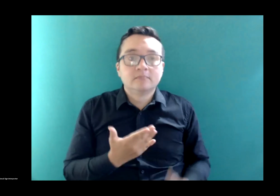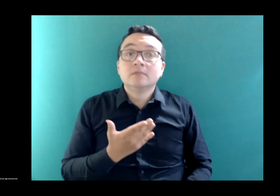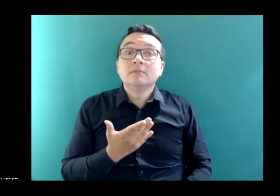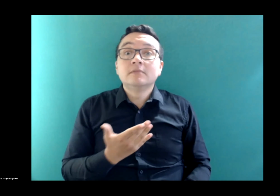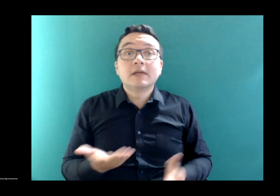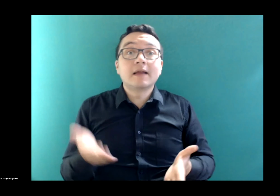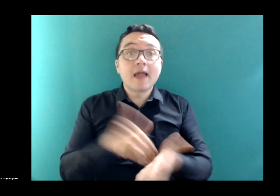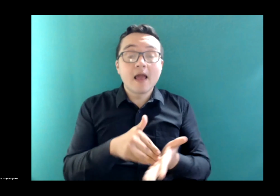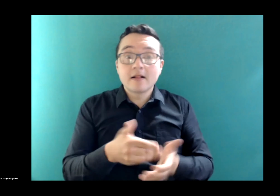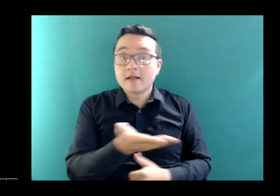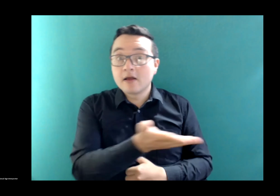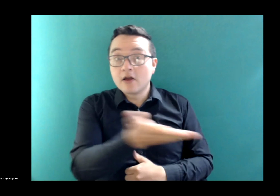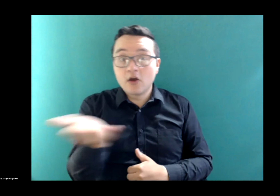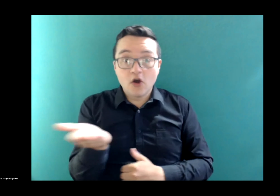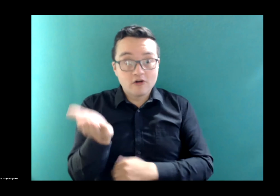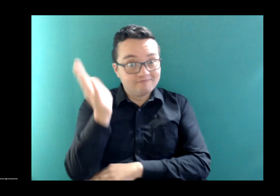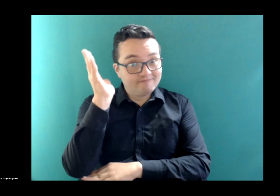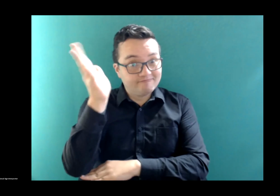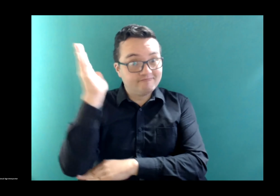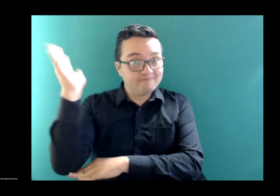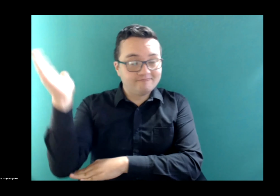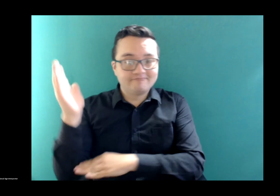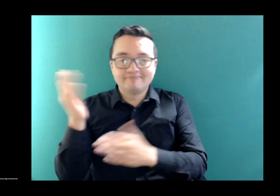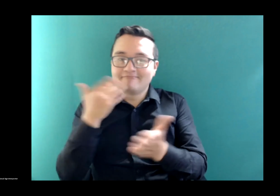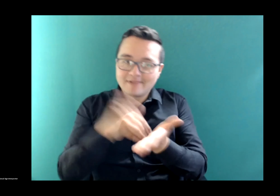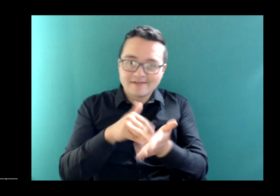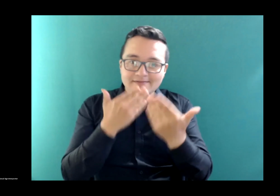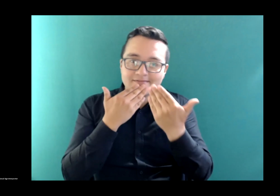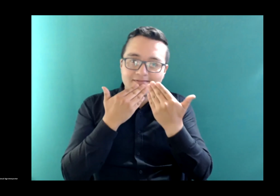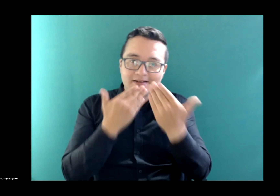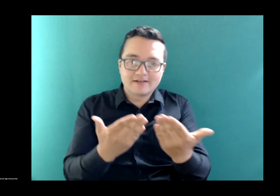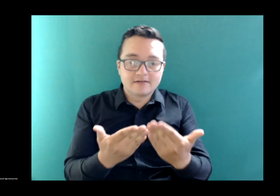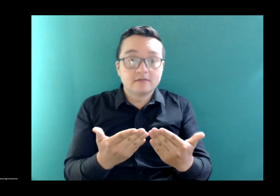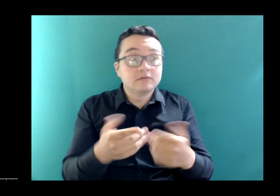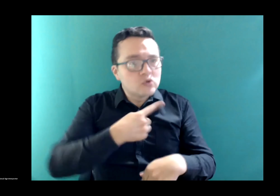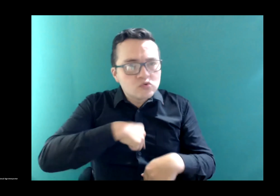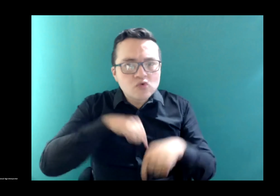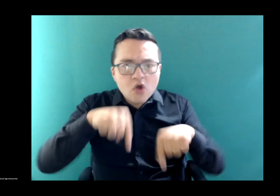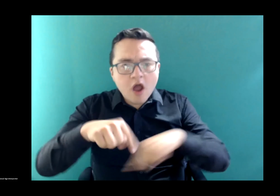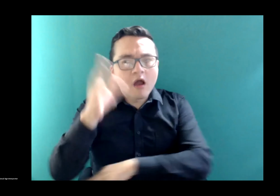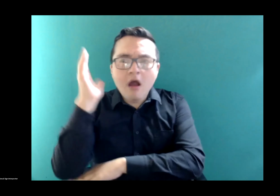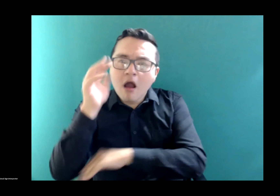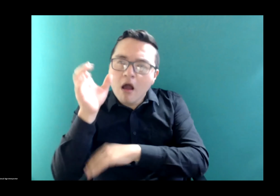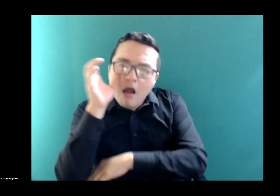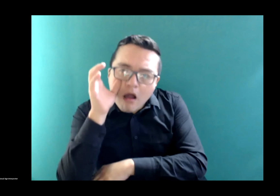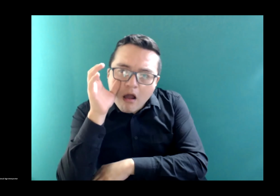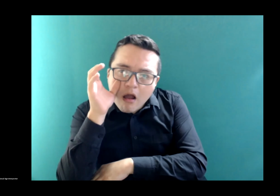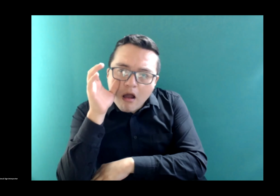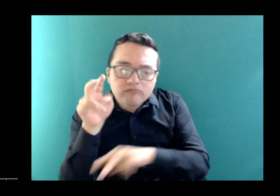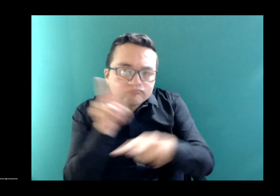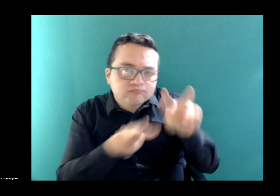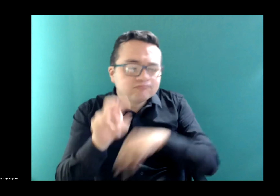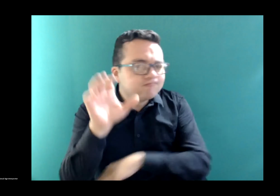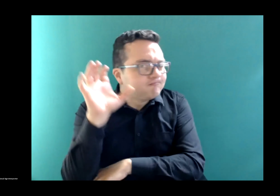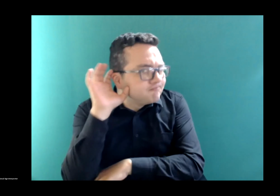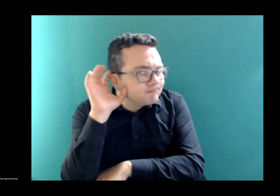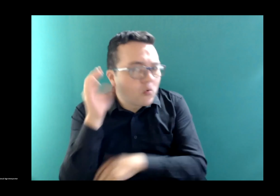Great, thank you very much Judith. It very much on time.